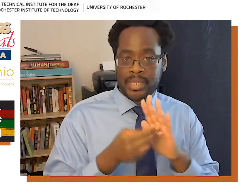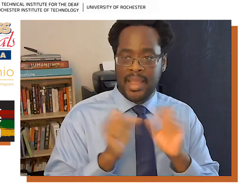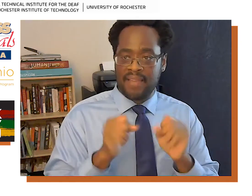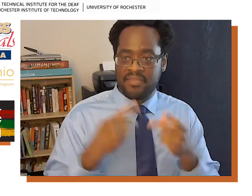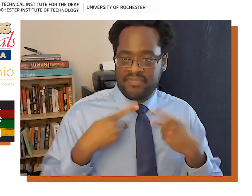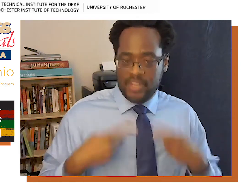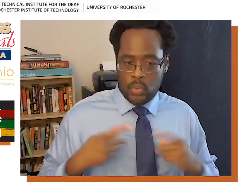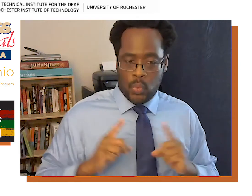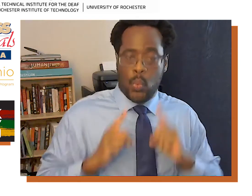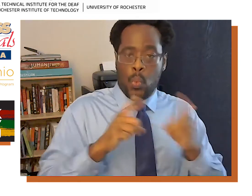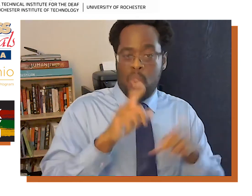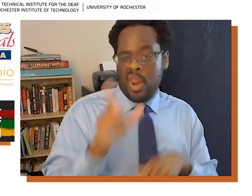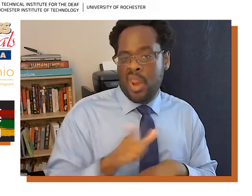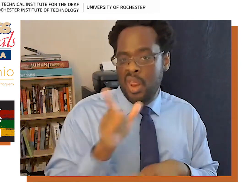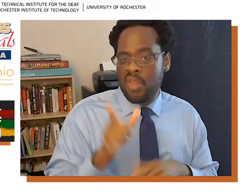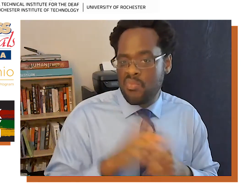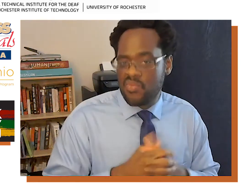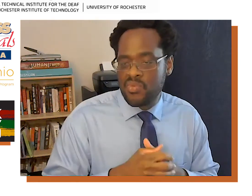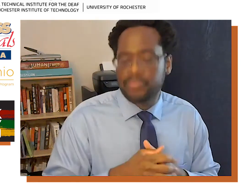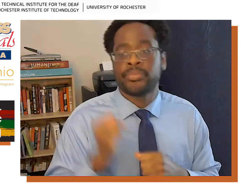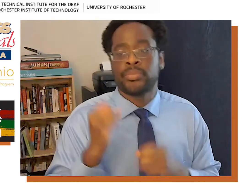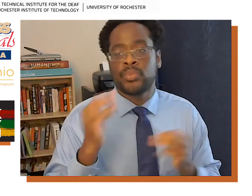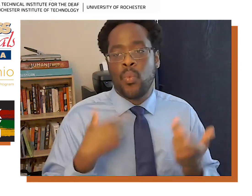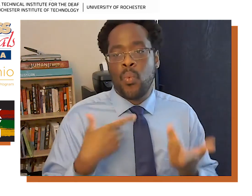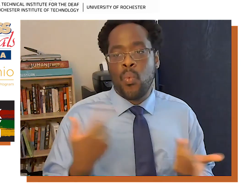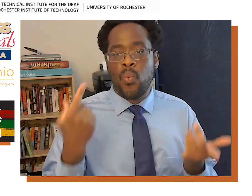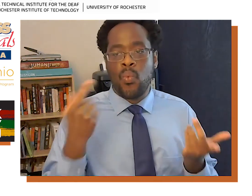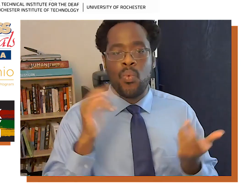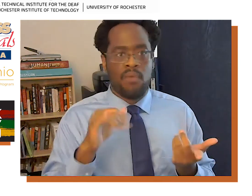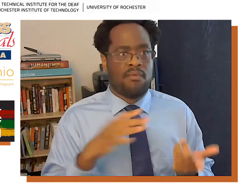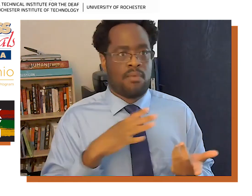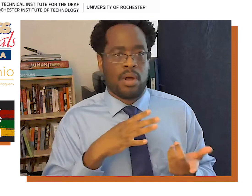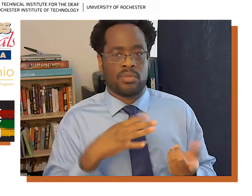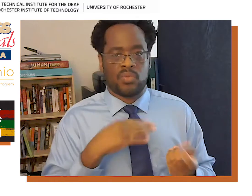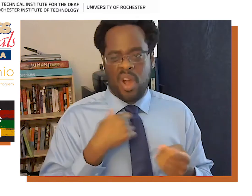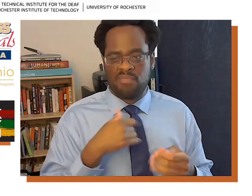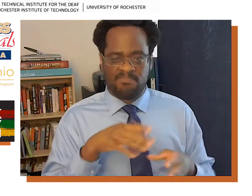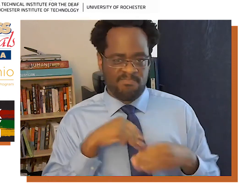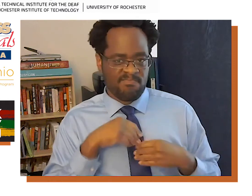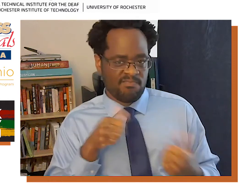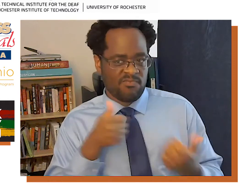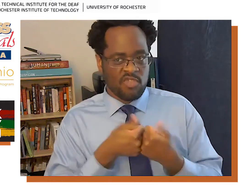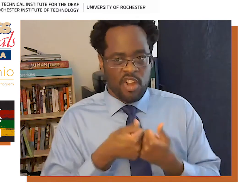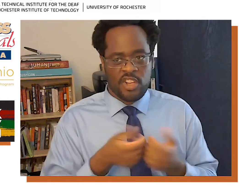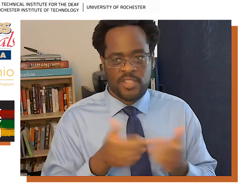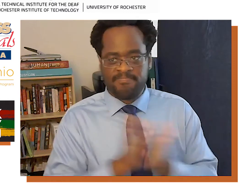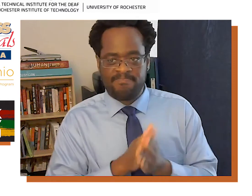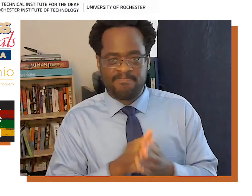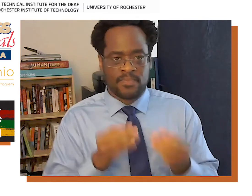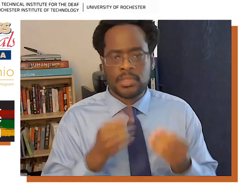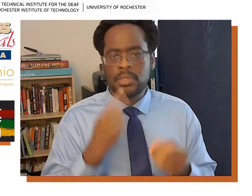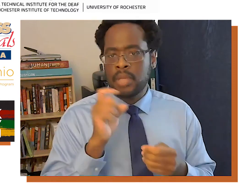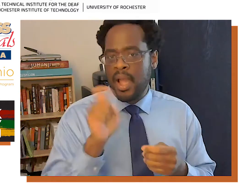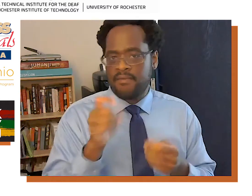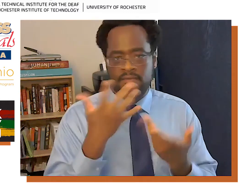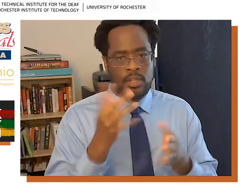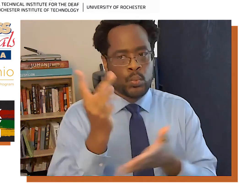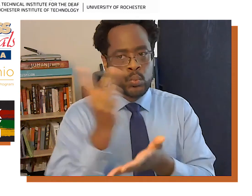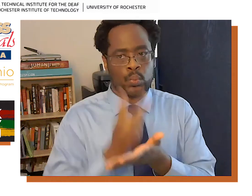so I had to physically go to the library and look in books to find the answers to these, and for this, I took this as a challenge.